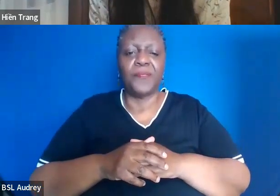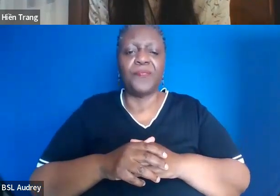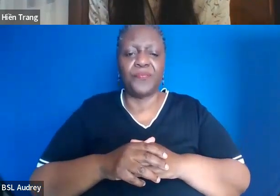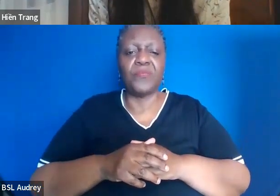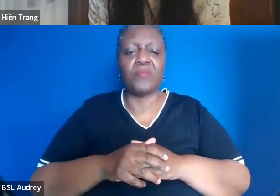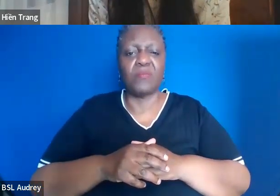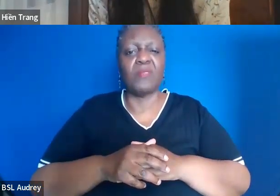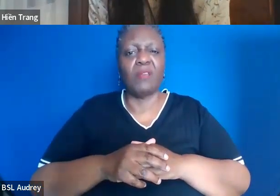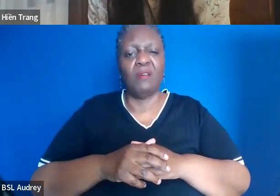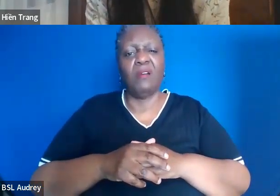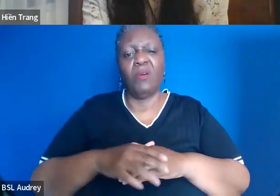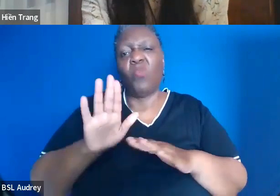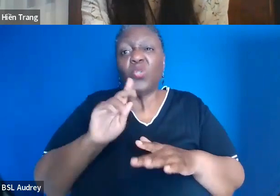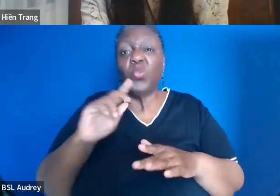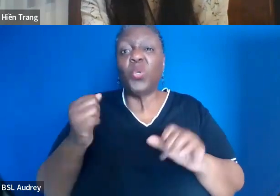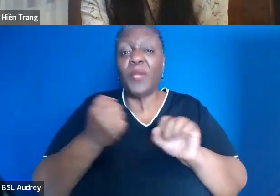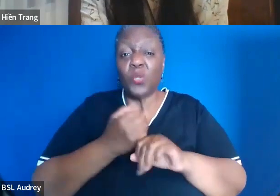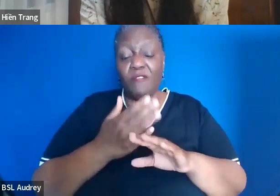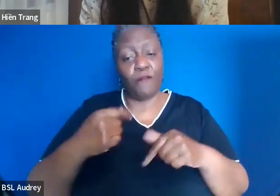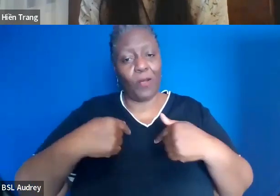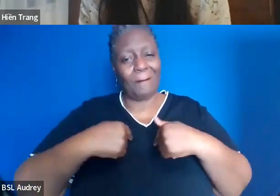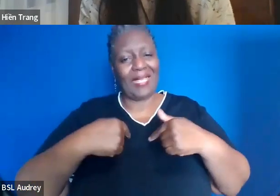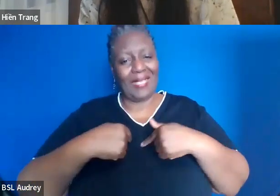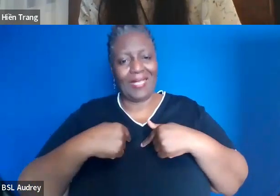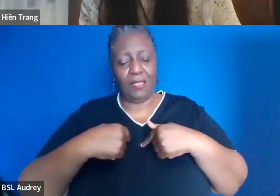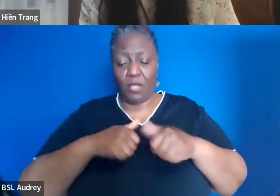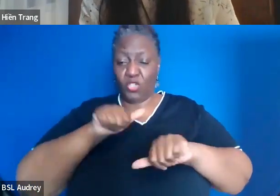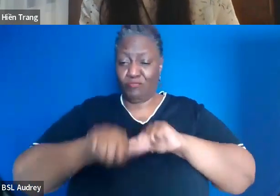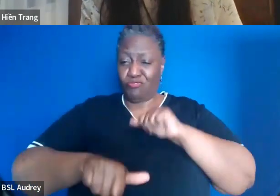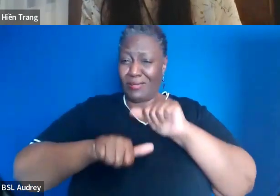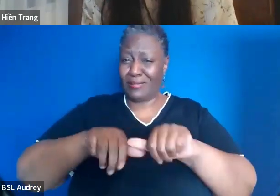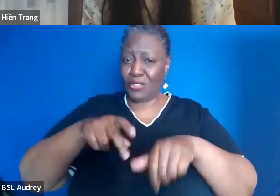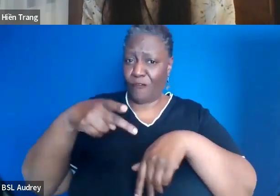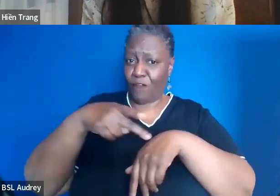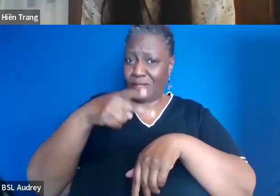should be doing um I mean for me this process of learning Vietnamese and even translating poems is